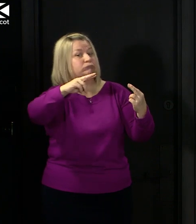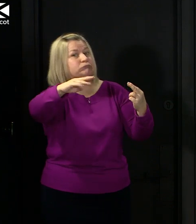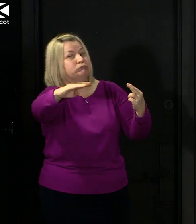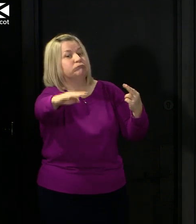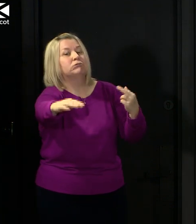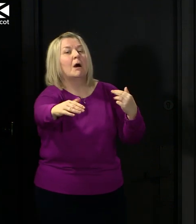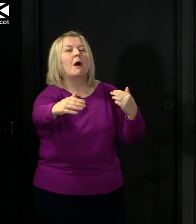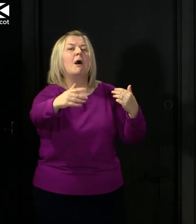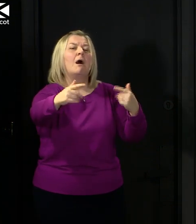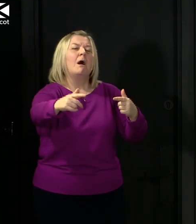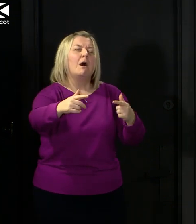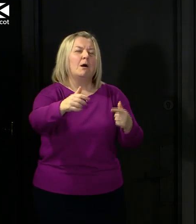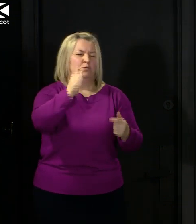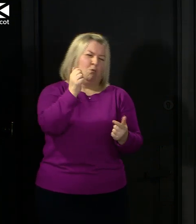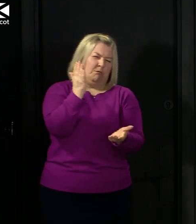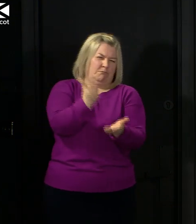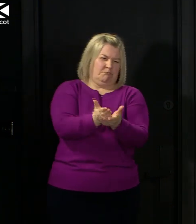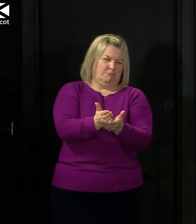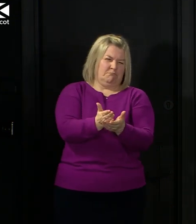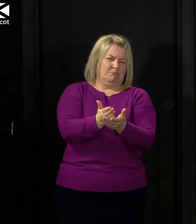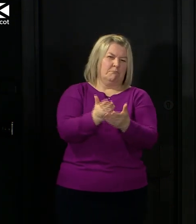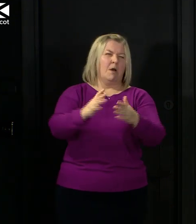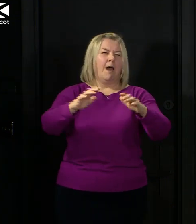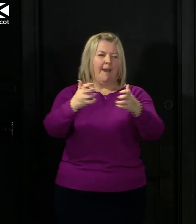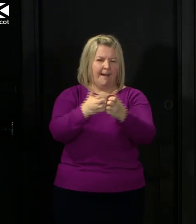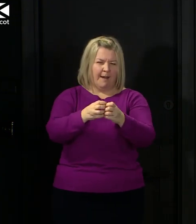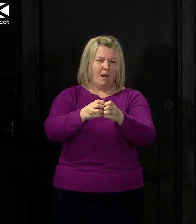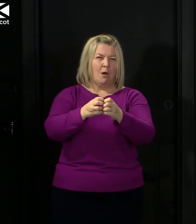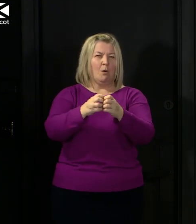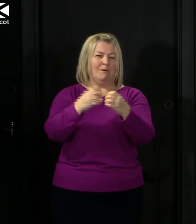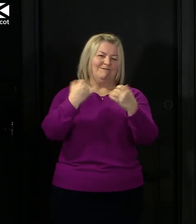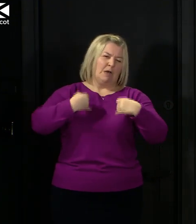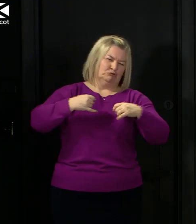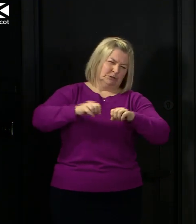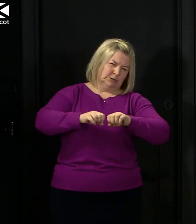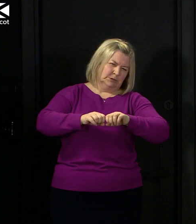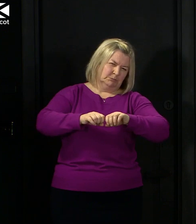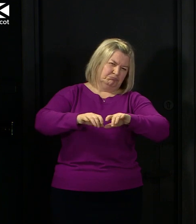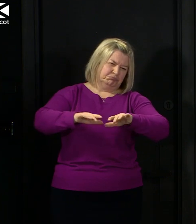about the spread of the virus, when we expect it to peak, and when we might then be able